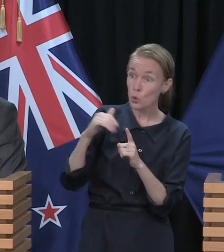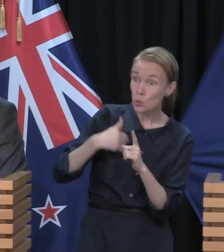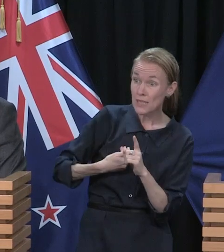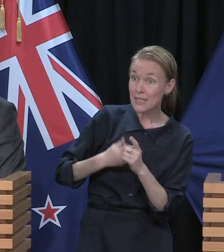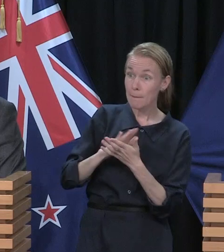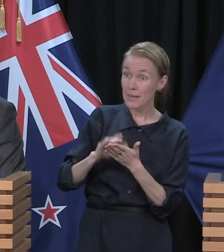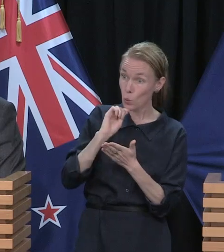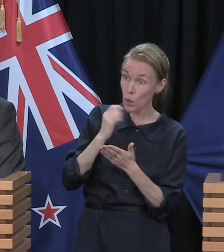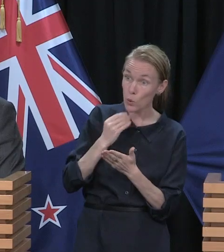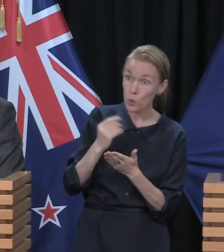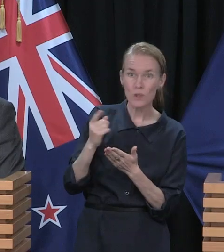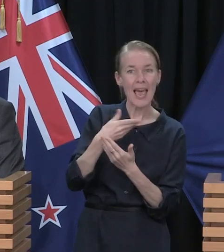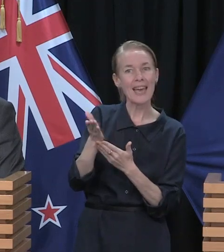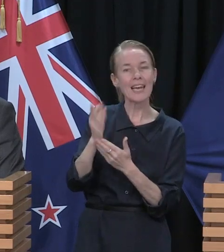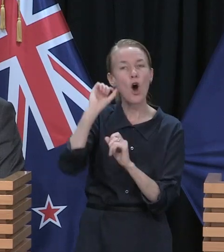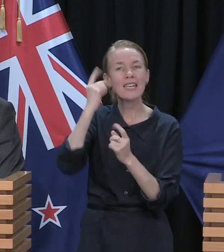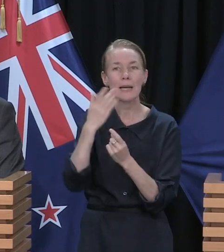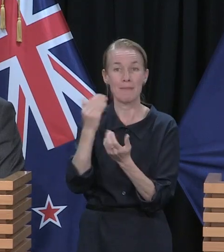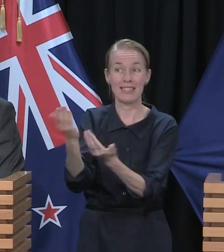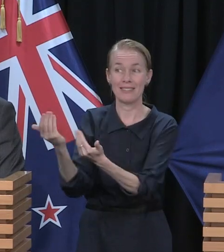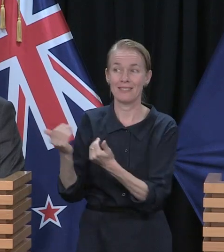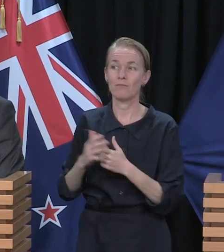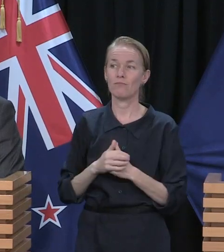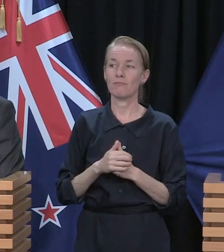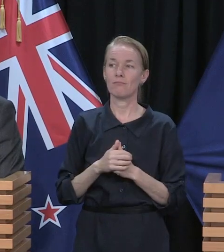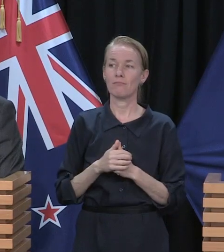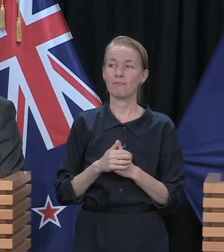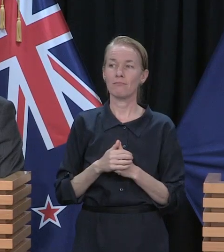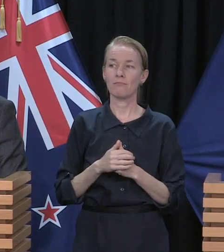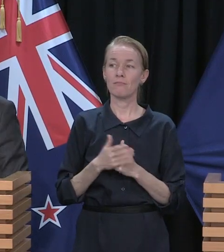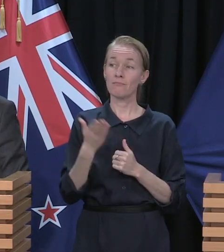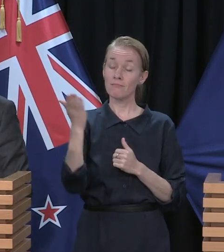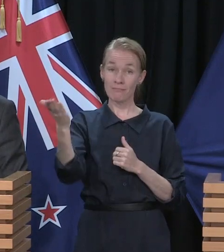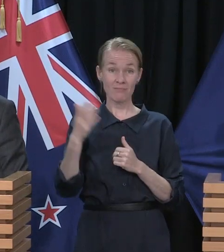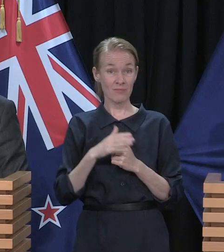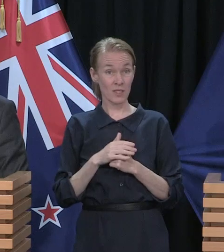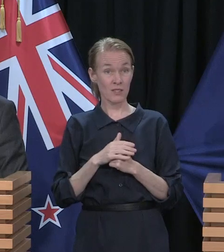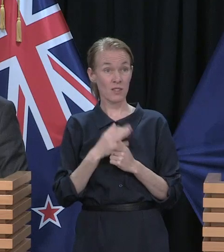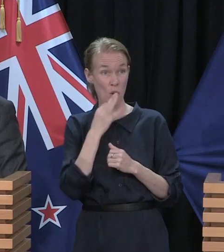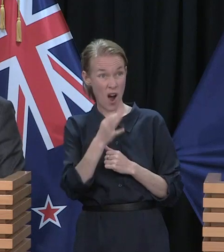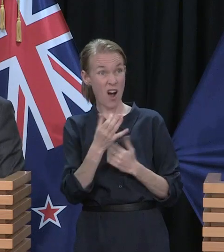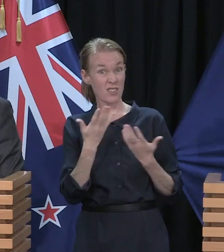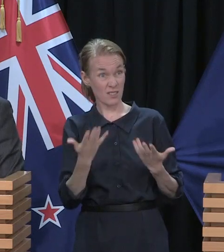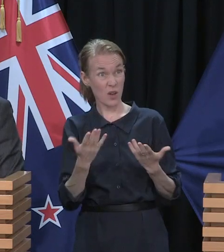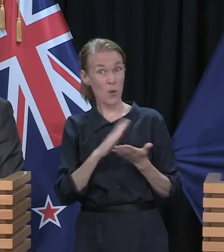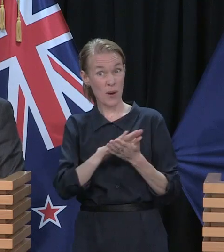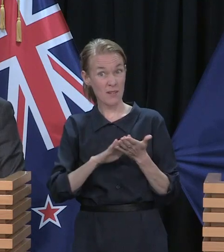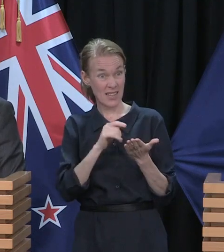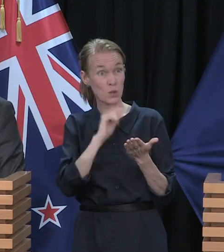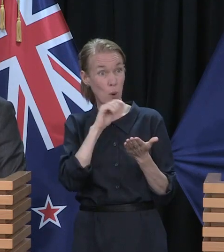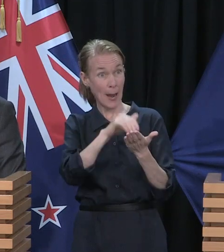getting feedback back about how we can do a better job of making the app useful. People are putting entries in and that is reminding them when they go to